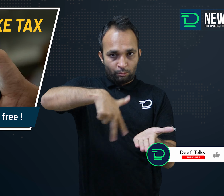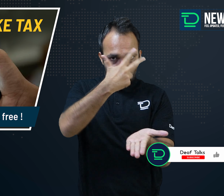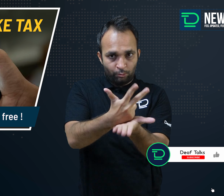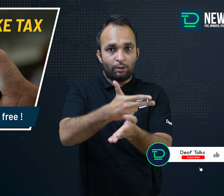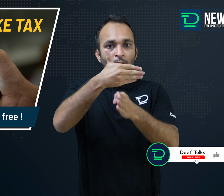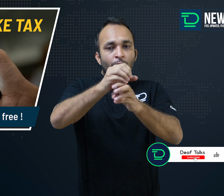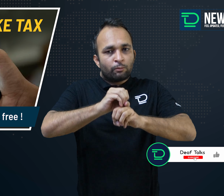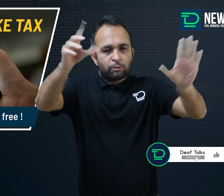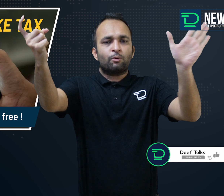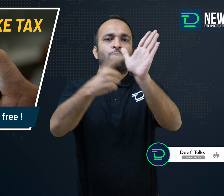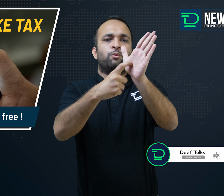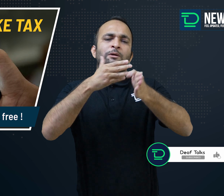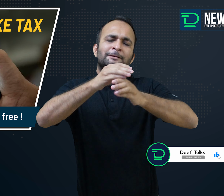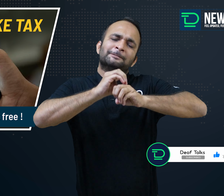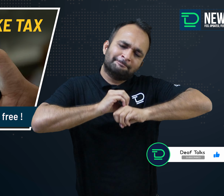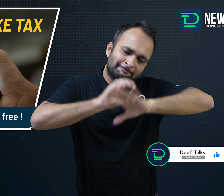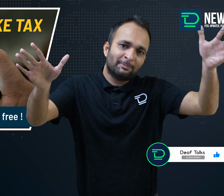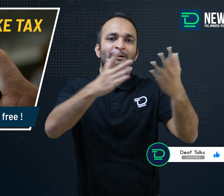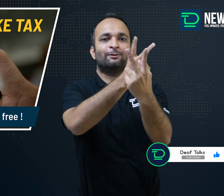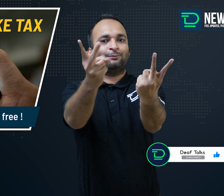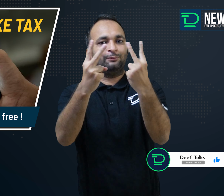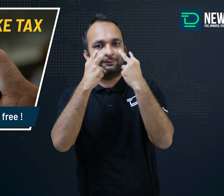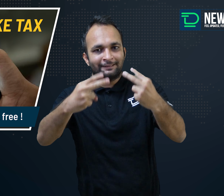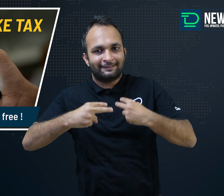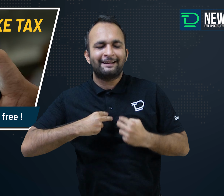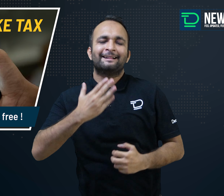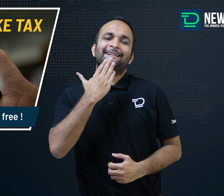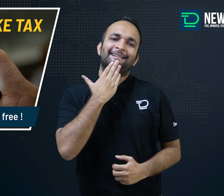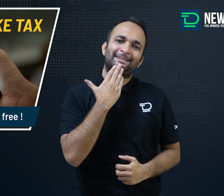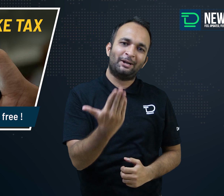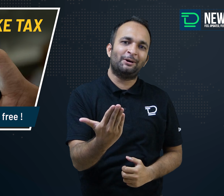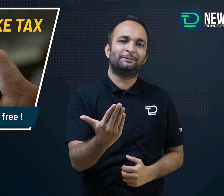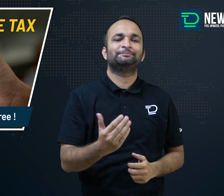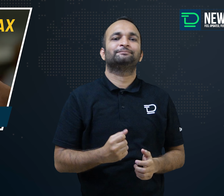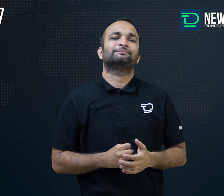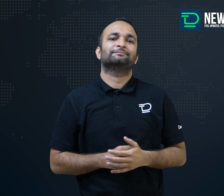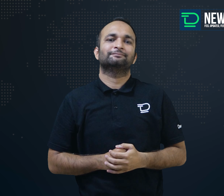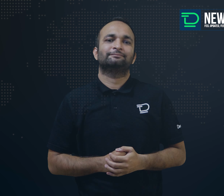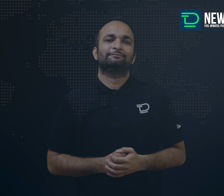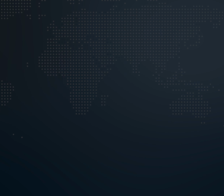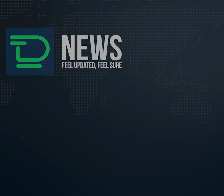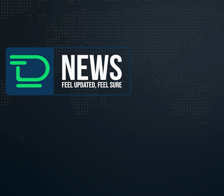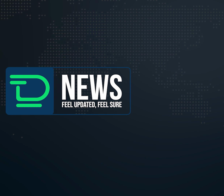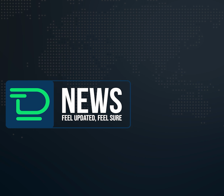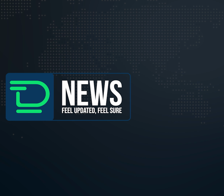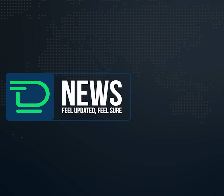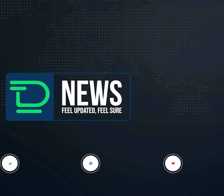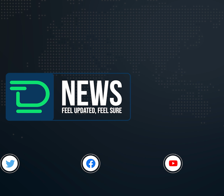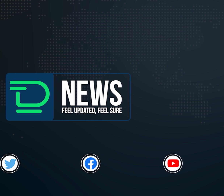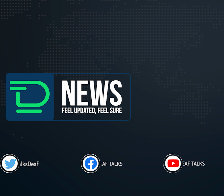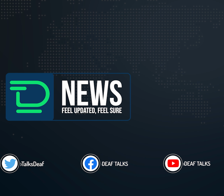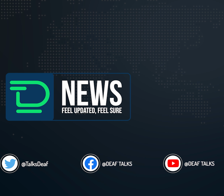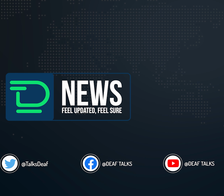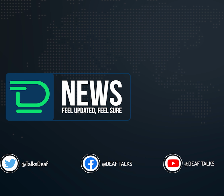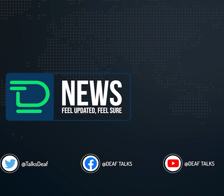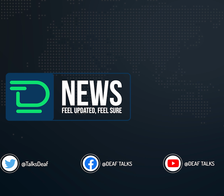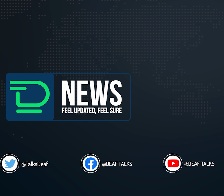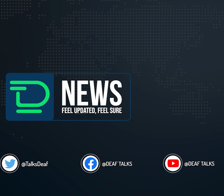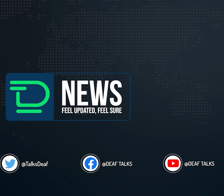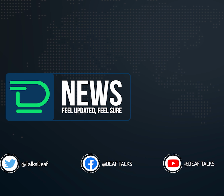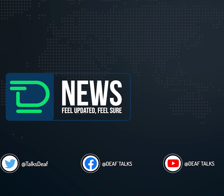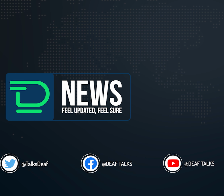Subscribe Deaf Talks and thanks for watching.